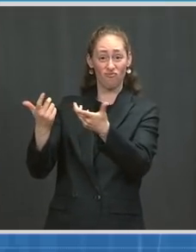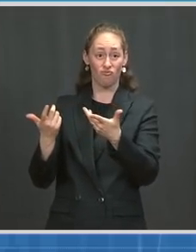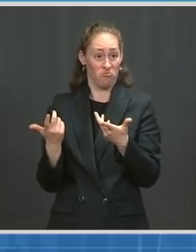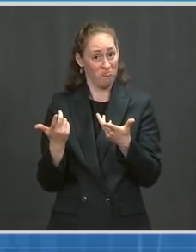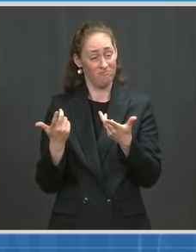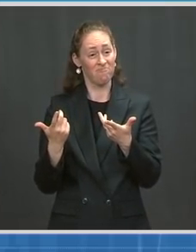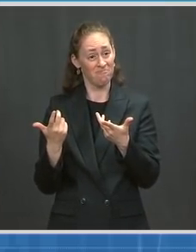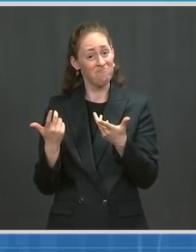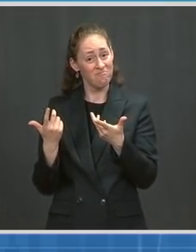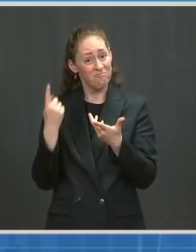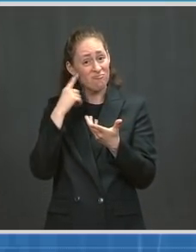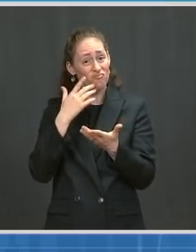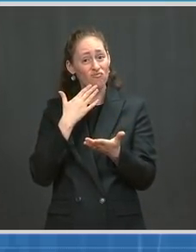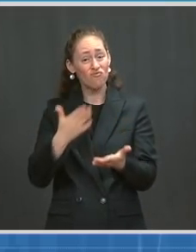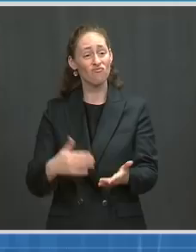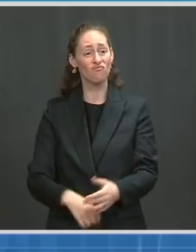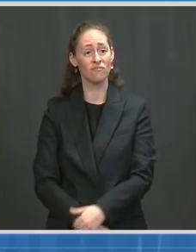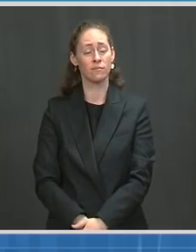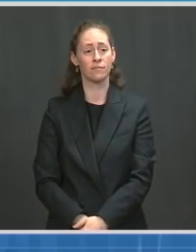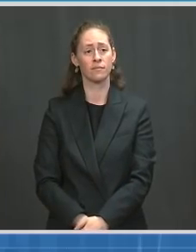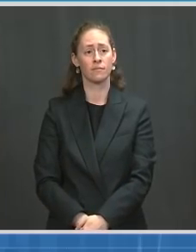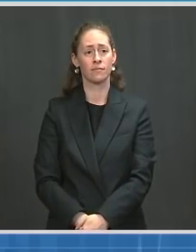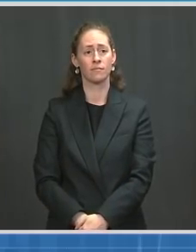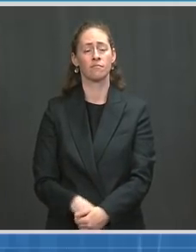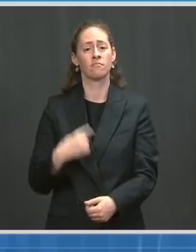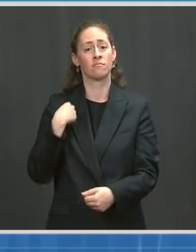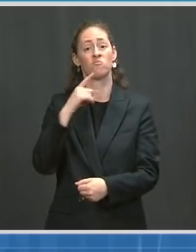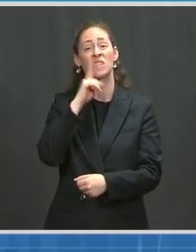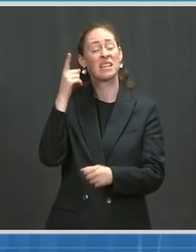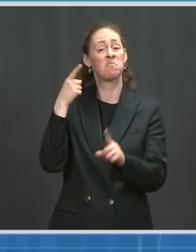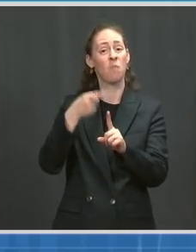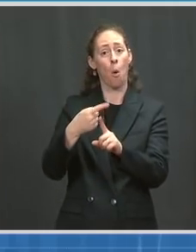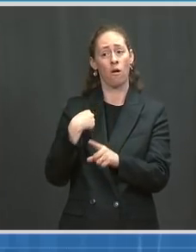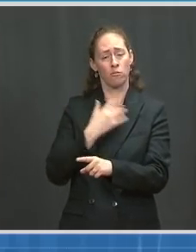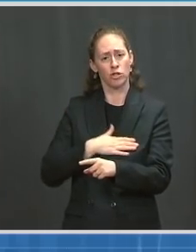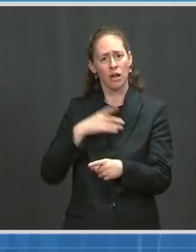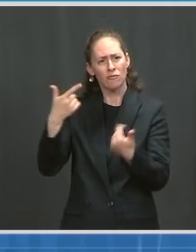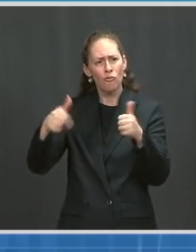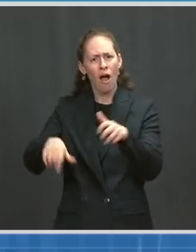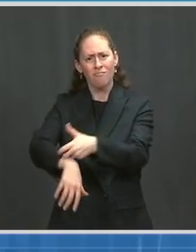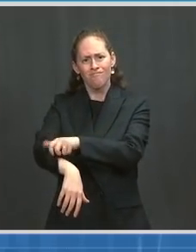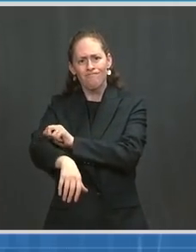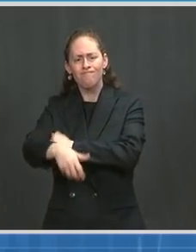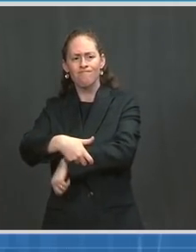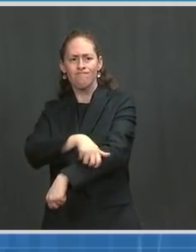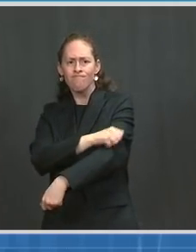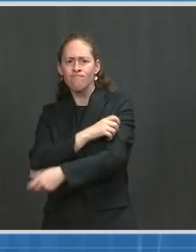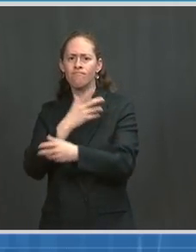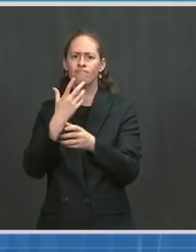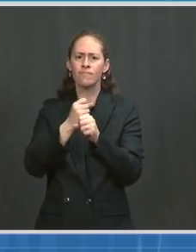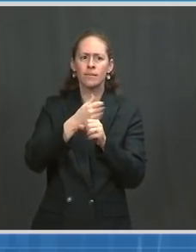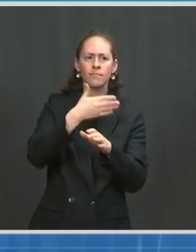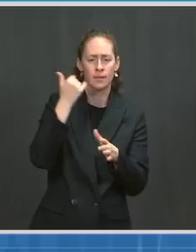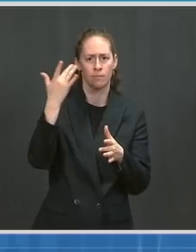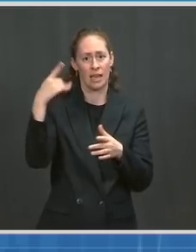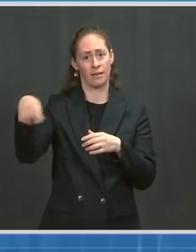but this is things that they were -- that they're -- that they were doing because they saw a need in their audience base.